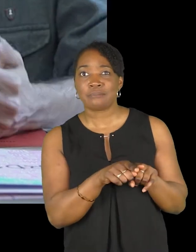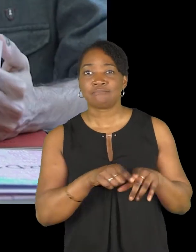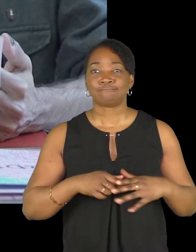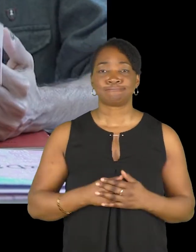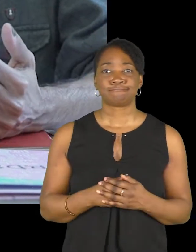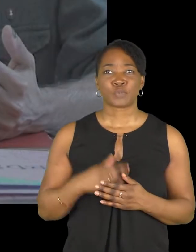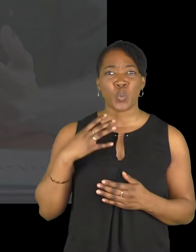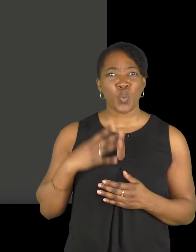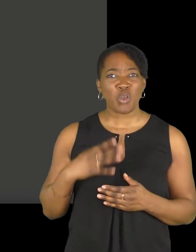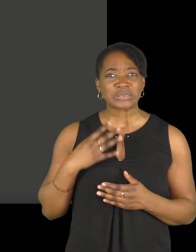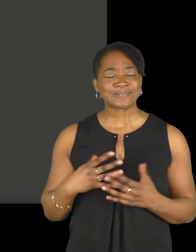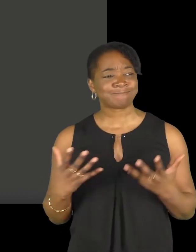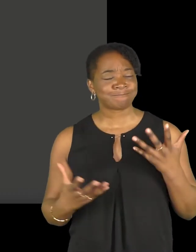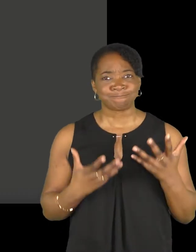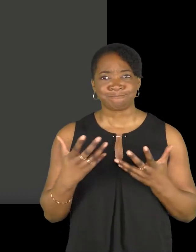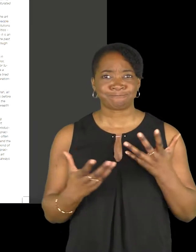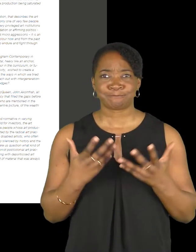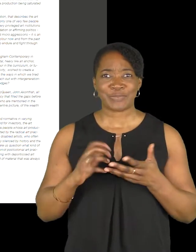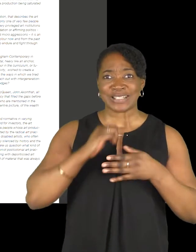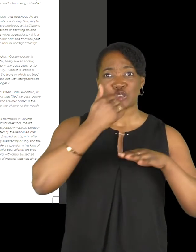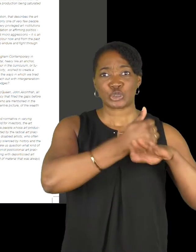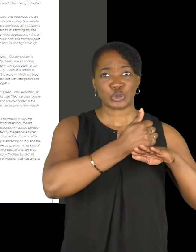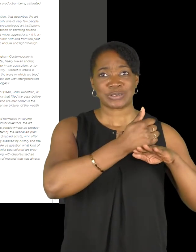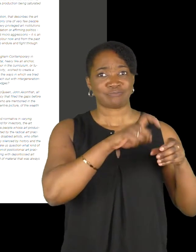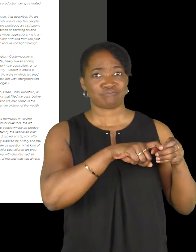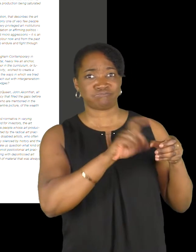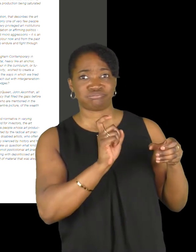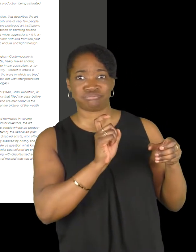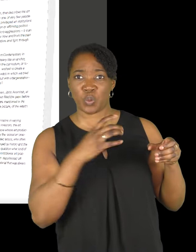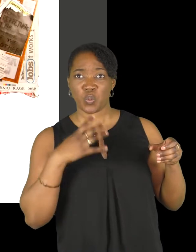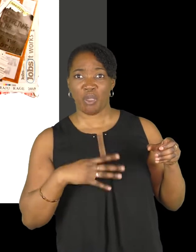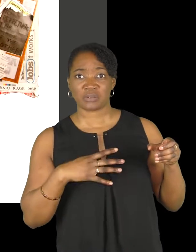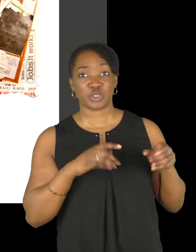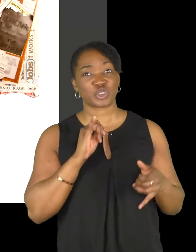wanting to be outside of the institution in many ways, but also being pushed out of institutions